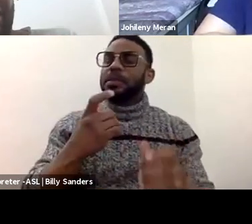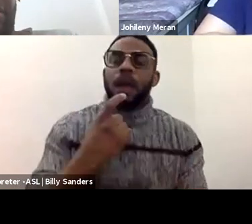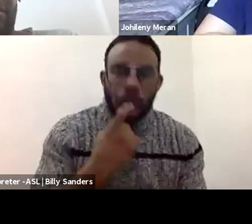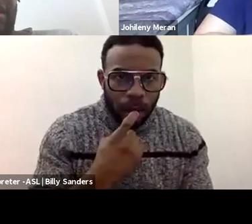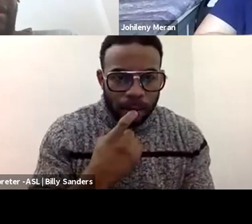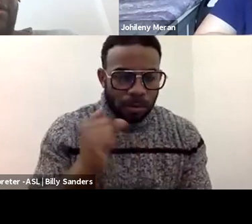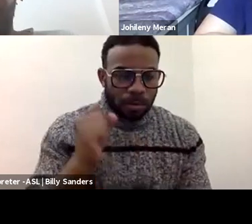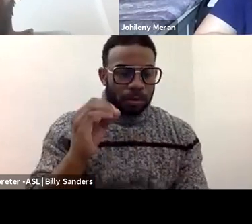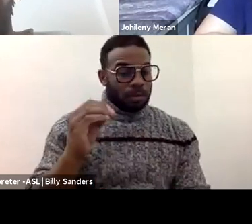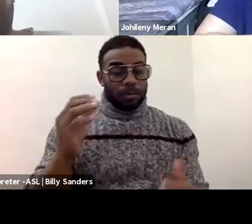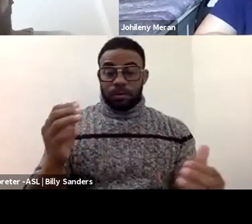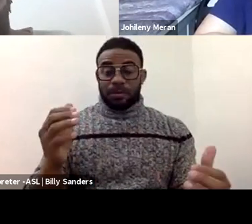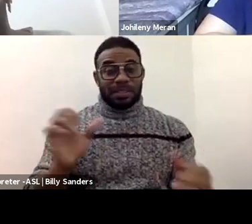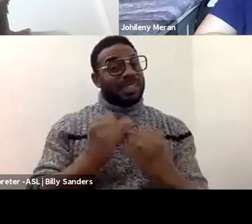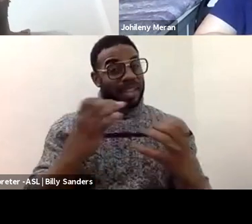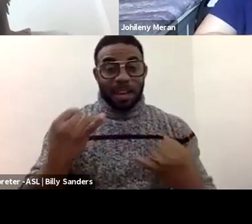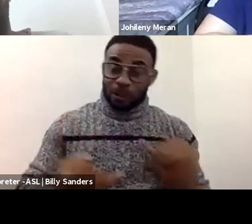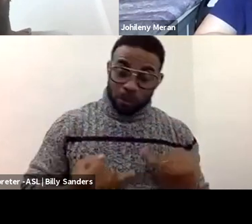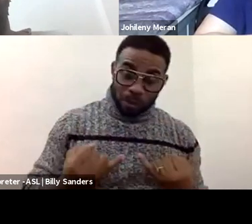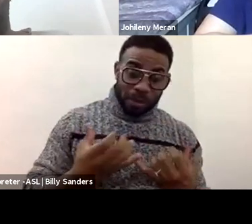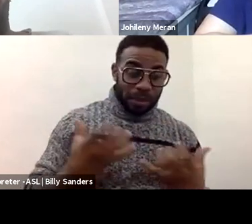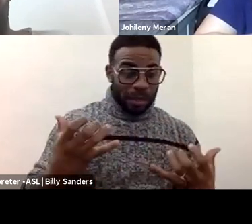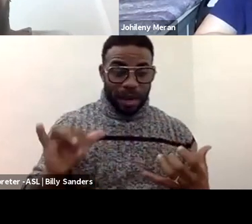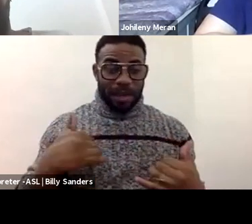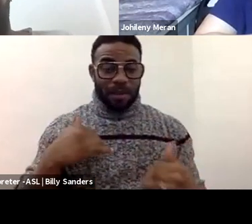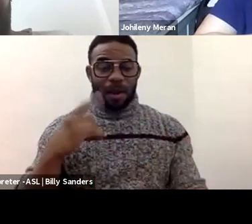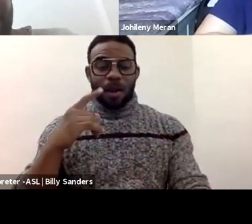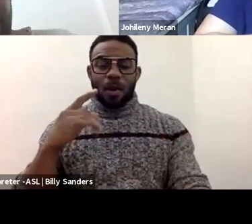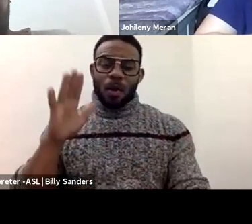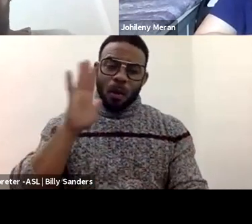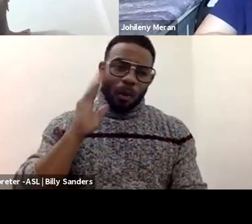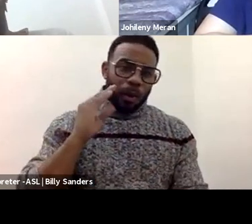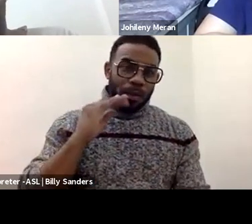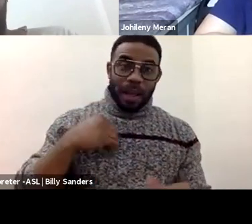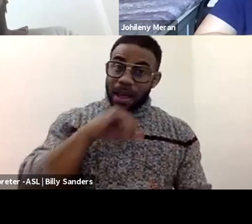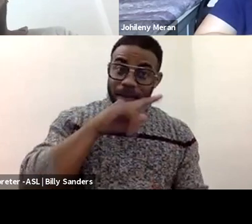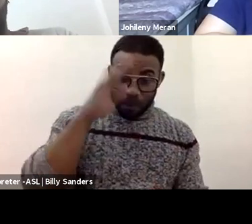There is a lot of joy. And I had a wonderful time and I loved it. That is why I went back